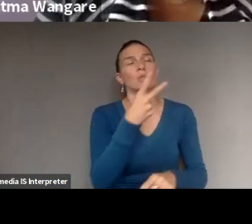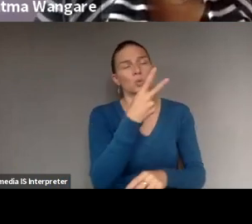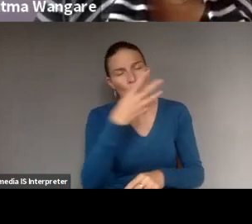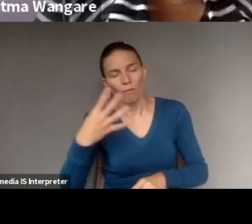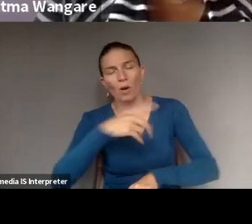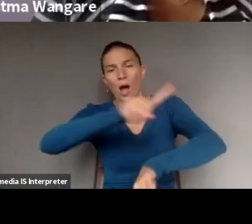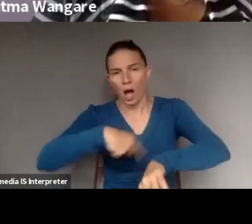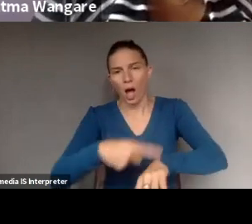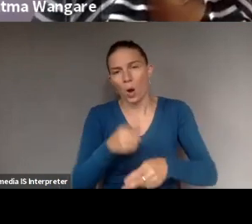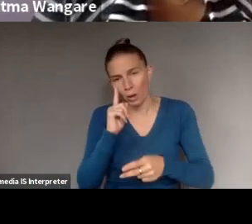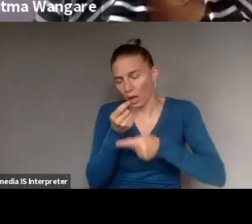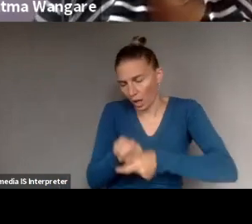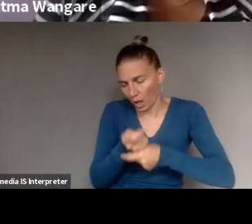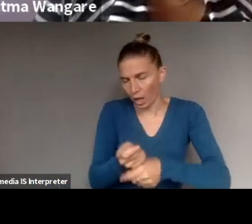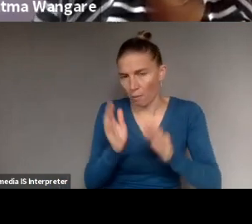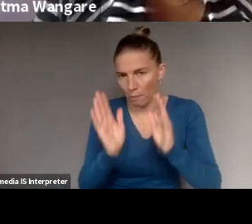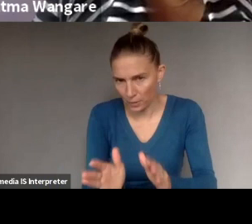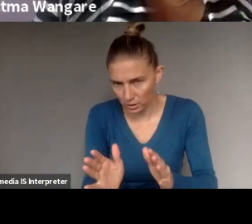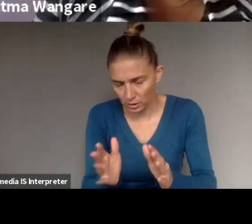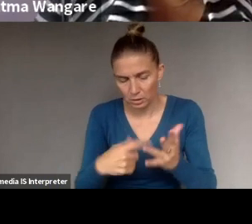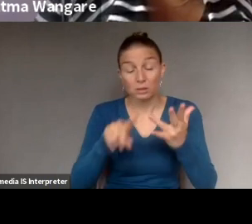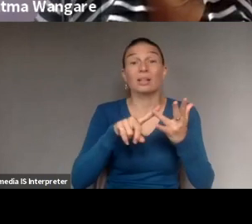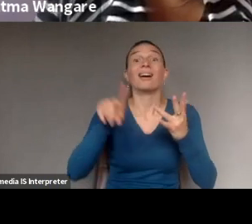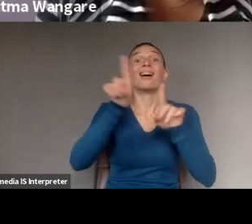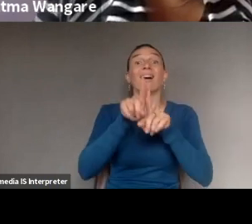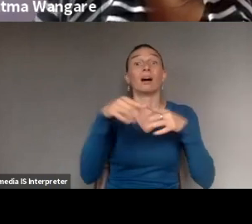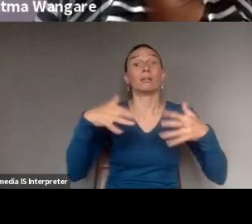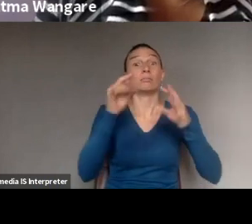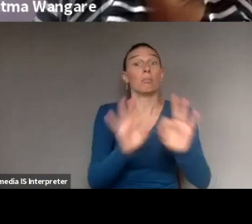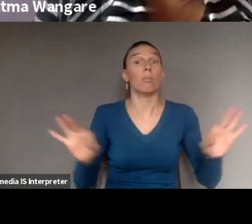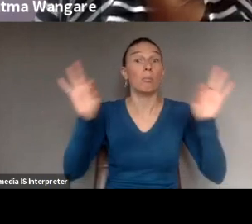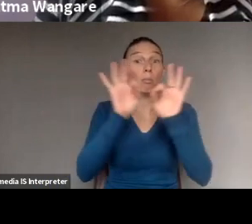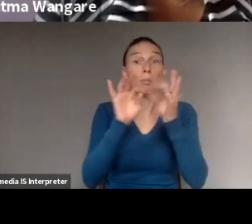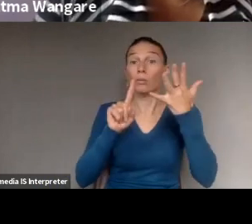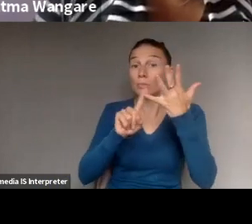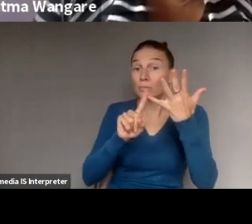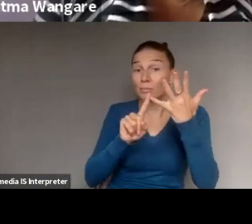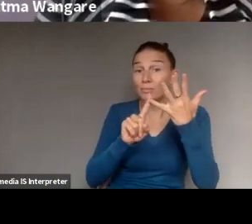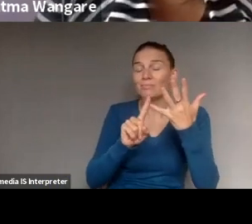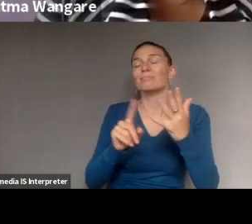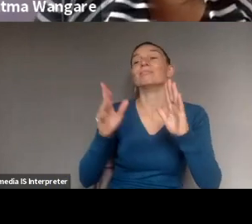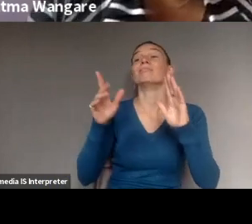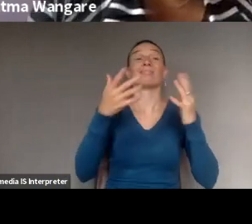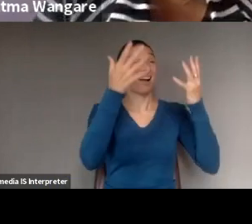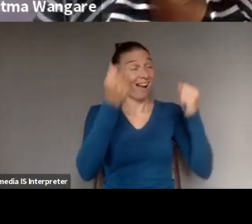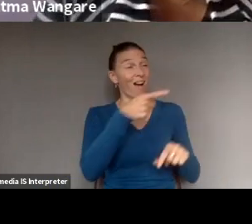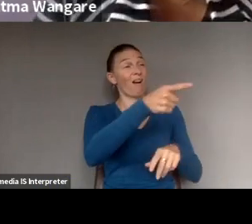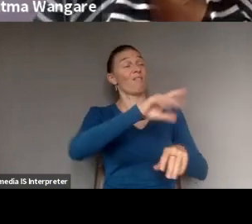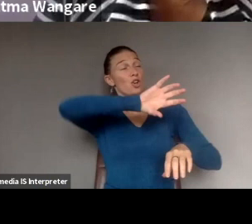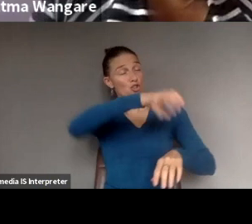under the eligibility criteria for persons with disabilities is that one be registered with the National Council for Persons with Disabilities.